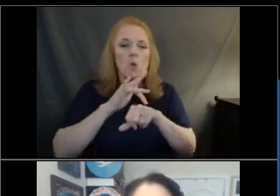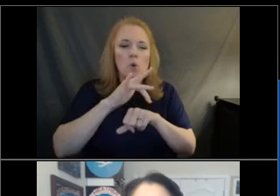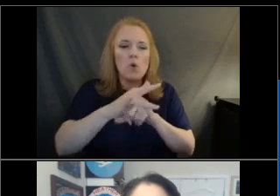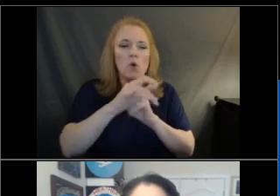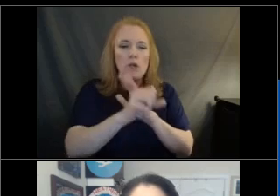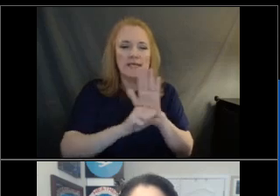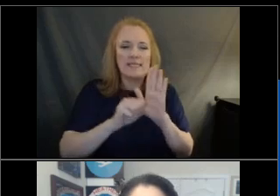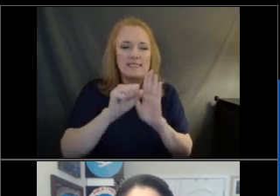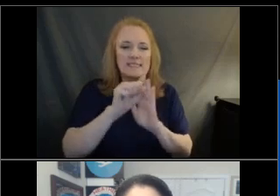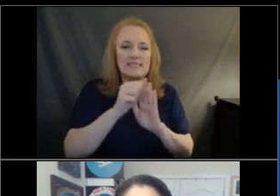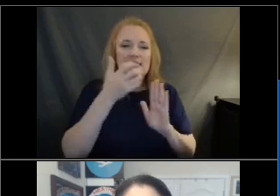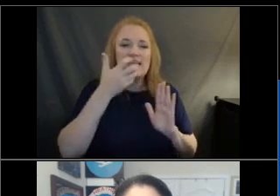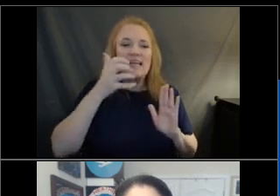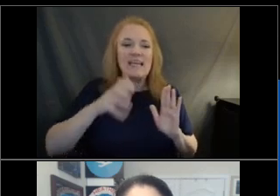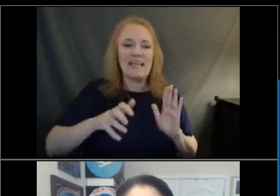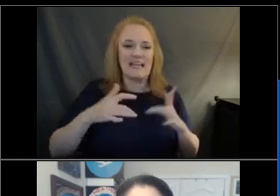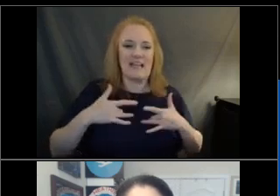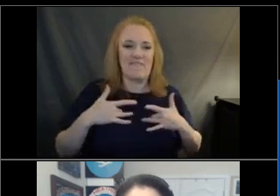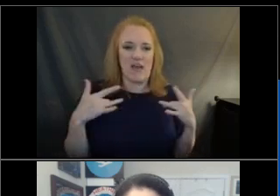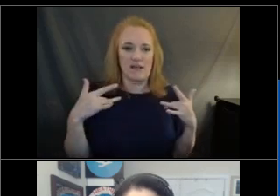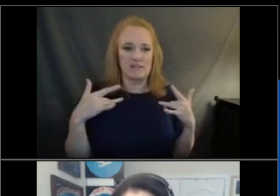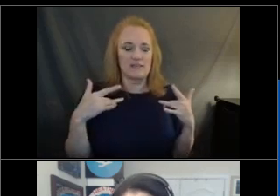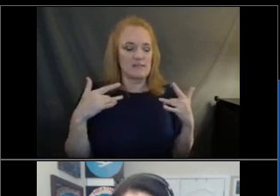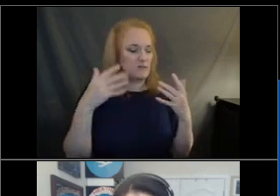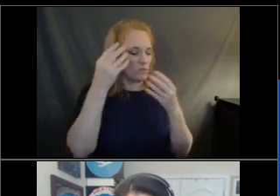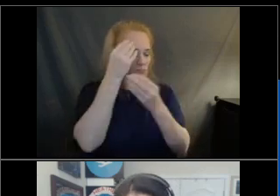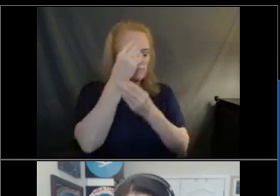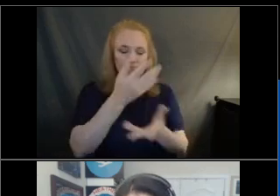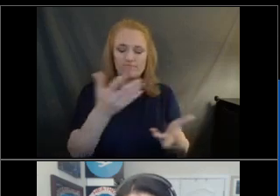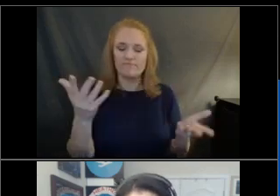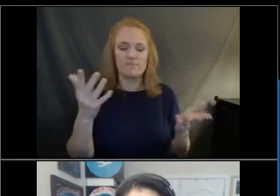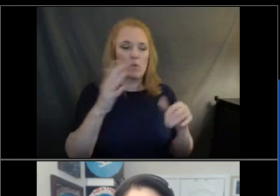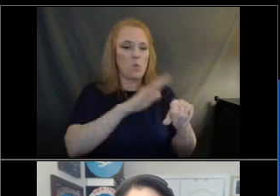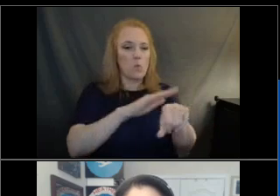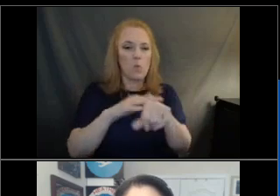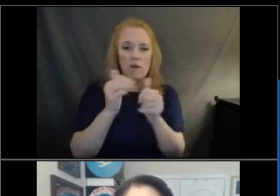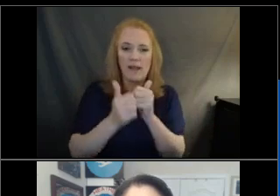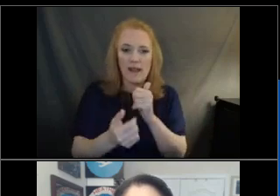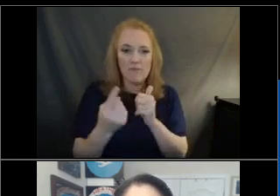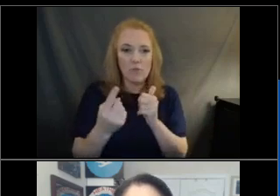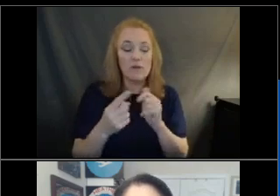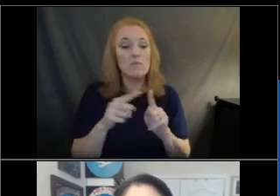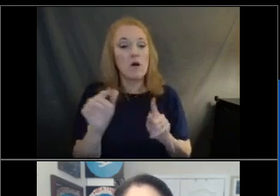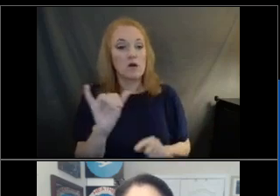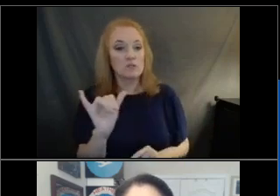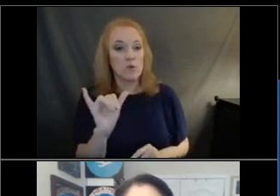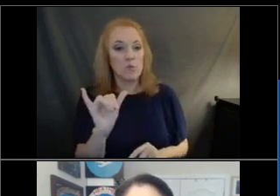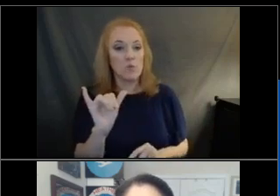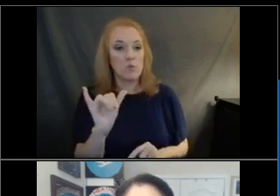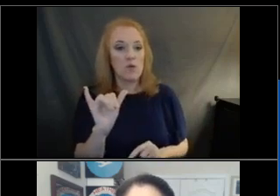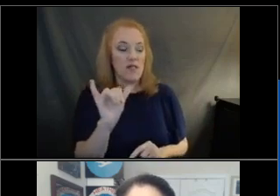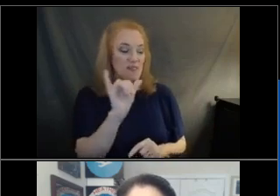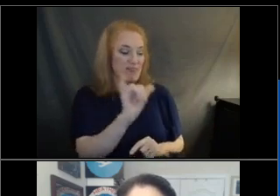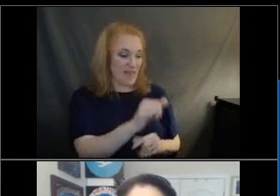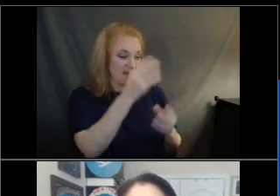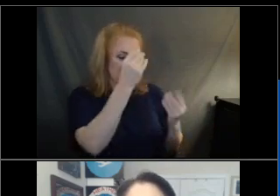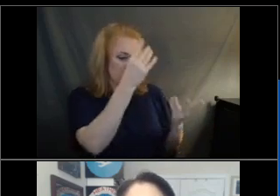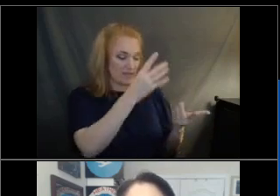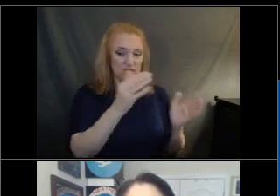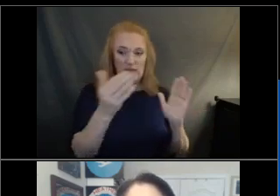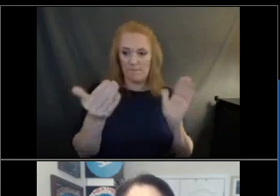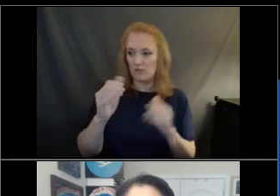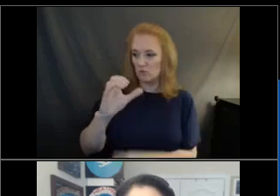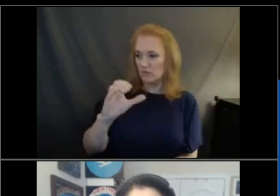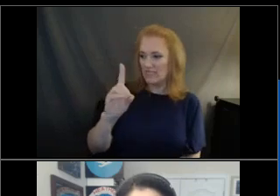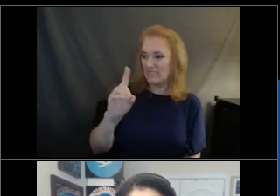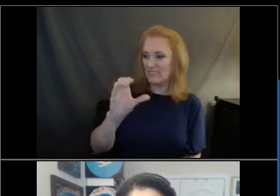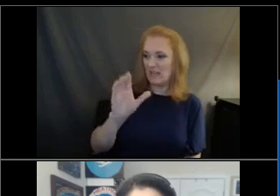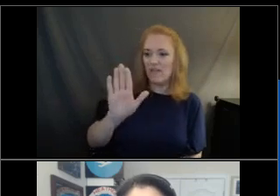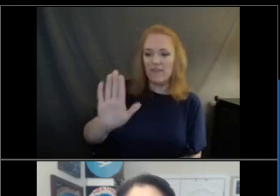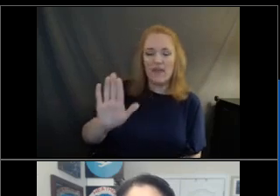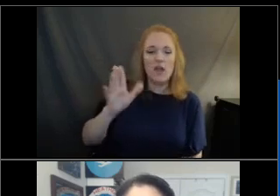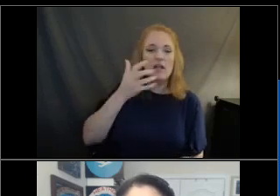events and give a heads up to everyone, but then also marries that with the CDC heat-health data